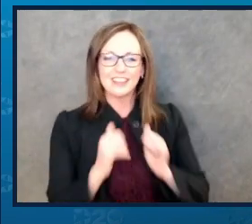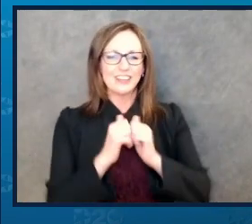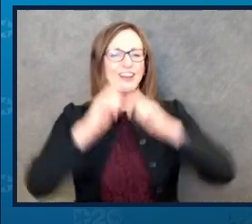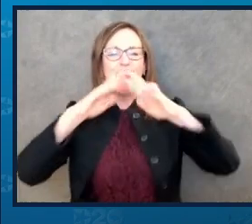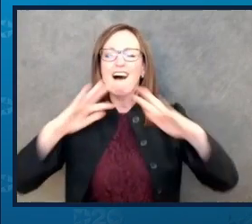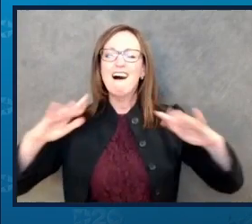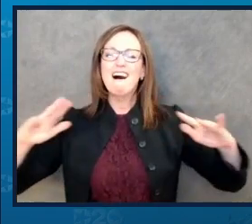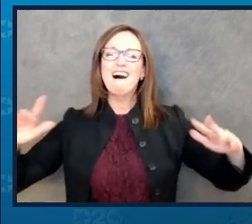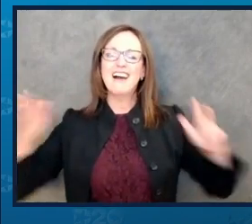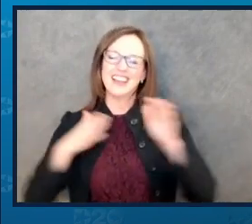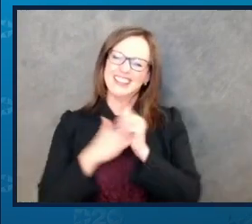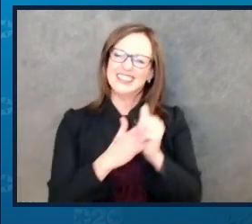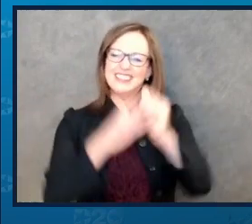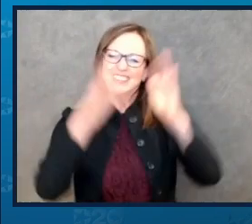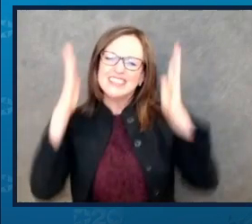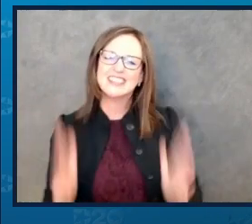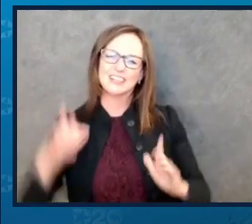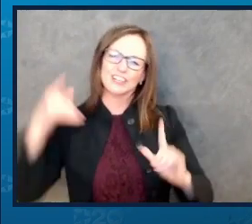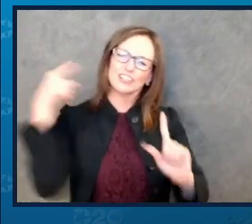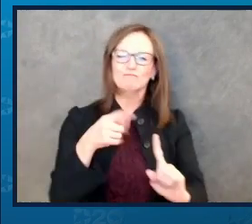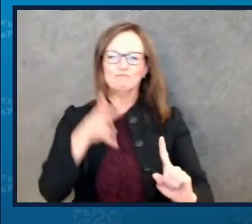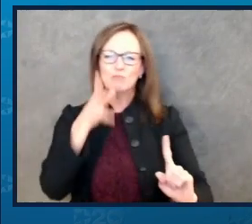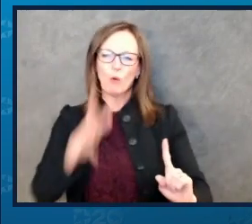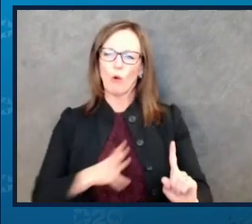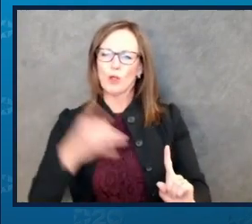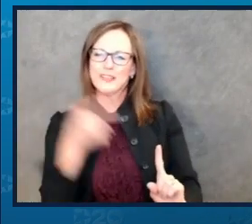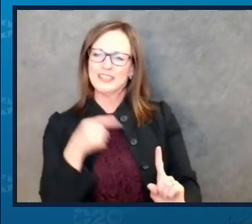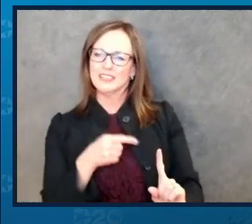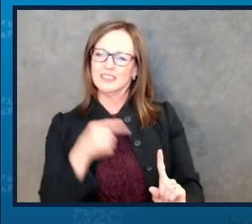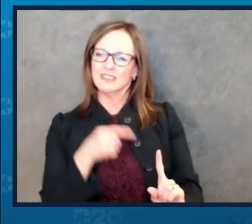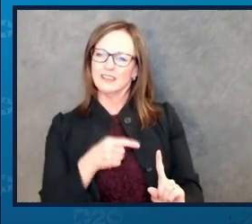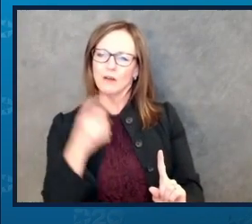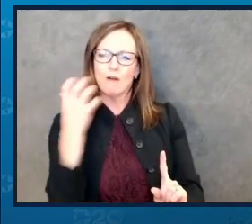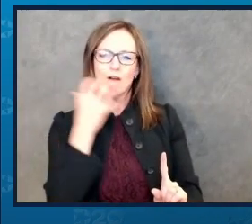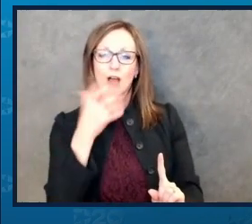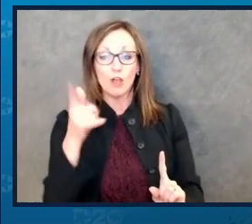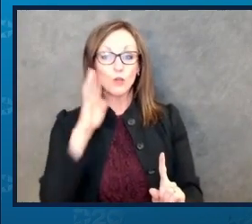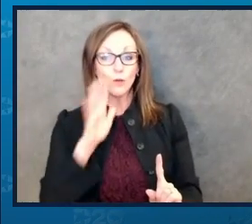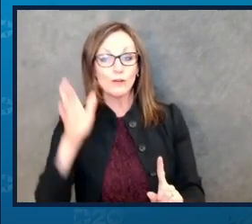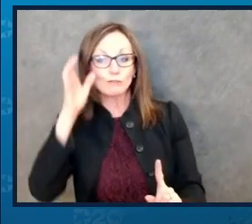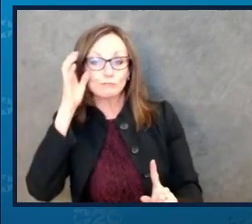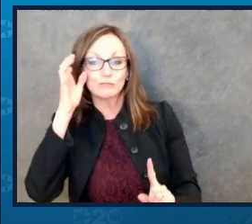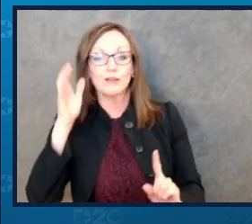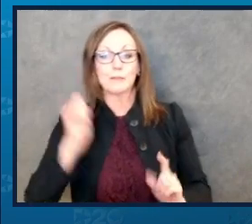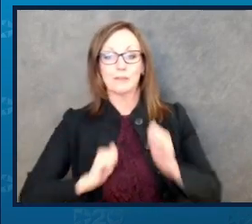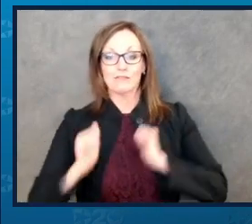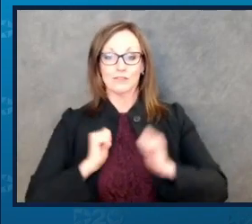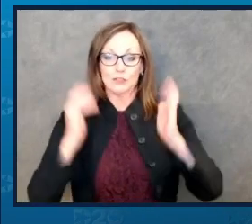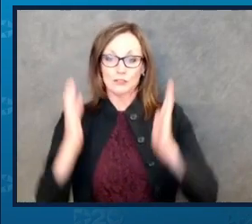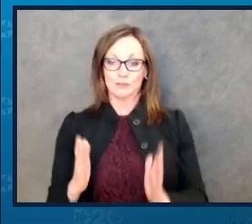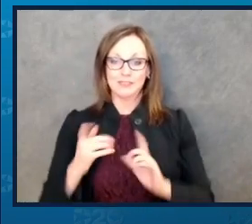PERFORMANCE FROM JENNIFER HUDSON AND A WORLD PREMIER PERFORMANCE FROM BILLIE EILISH. WE'LL MEET SO MANY OF THE